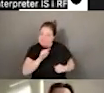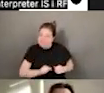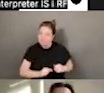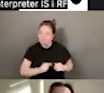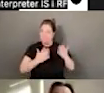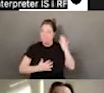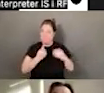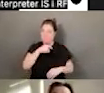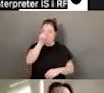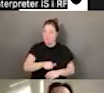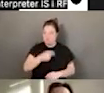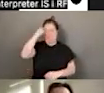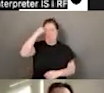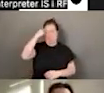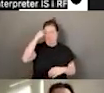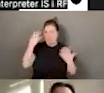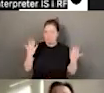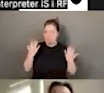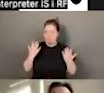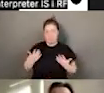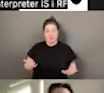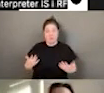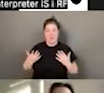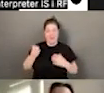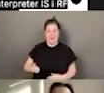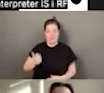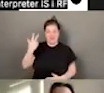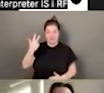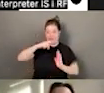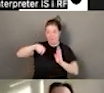actually came out of this kind of accessibility update event where